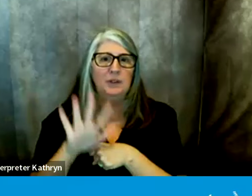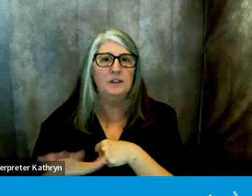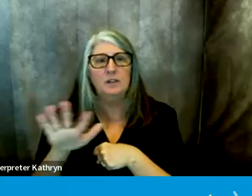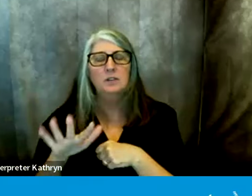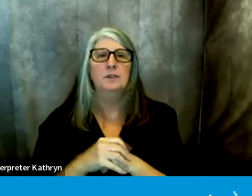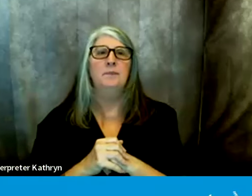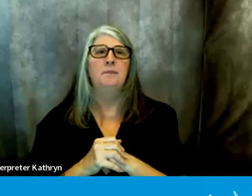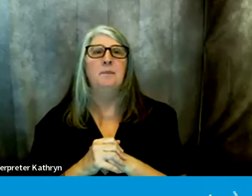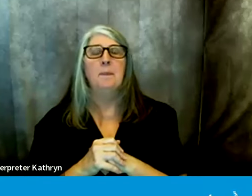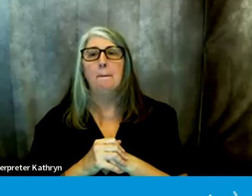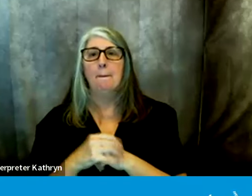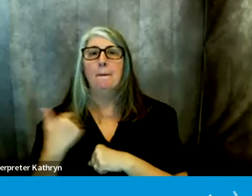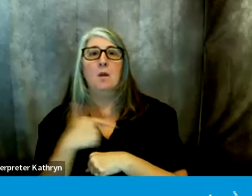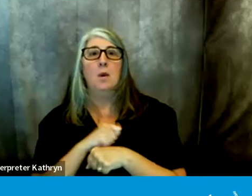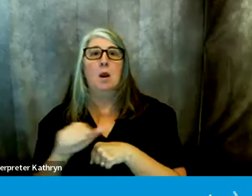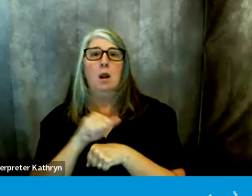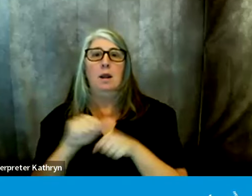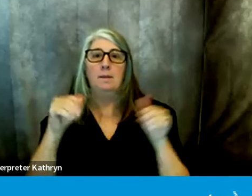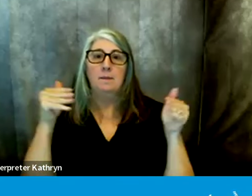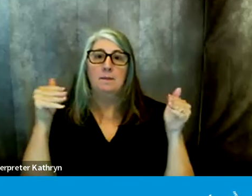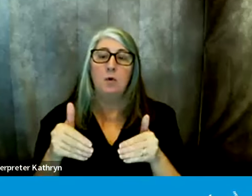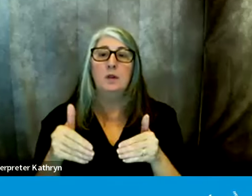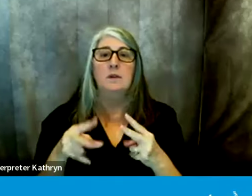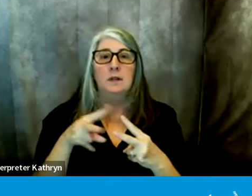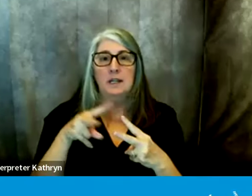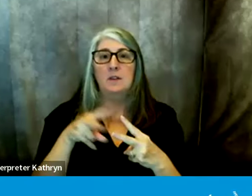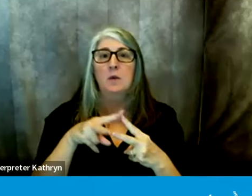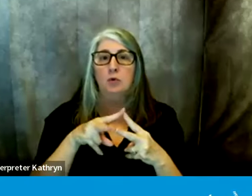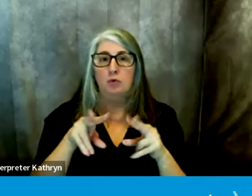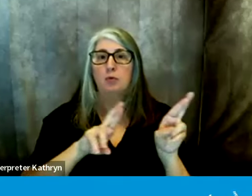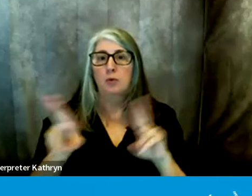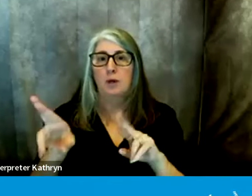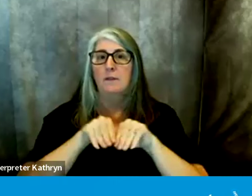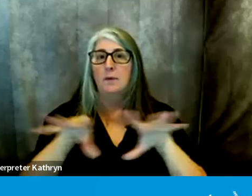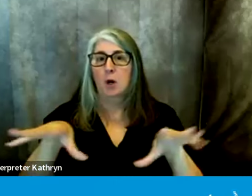We are laser focused on getting these two to market and get the individuals